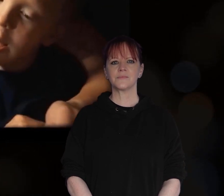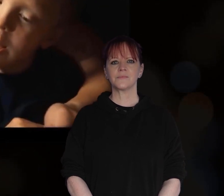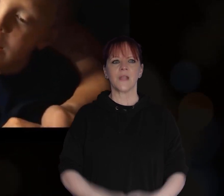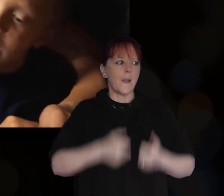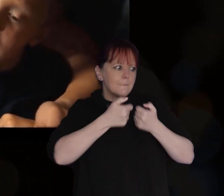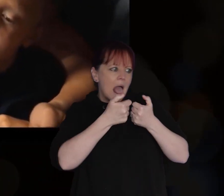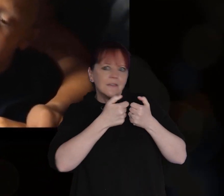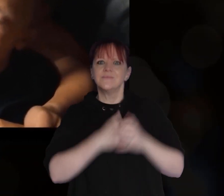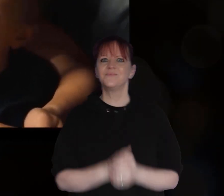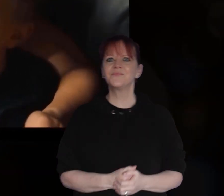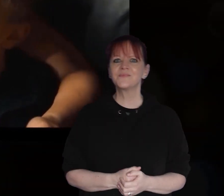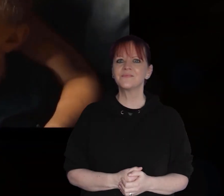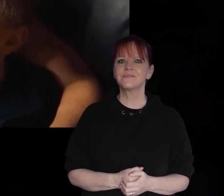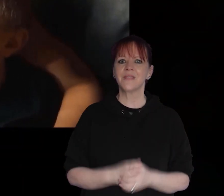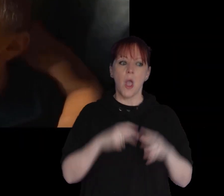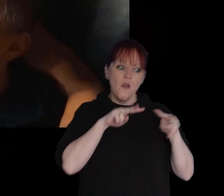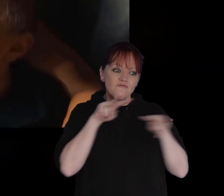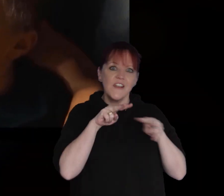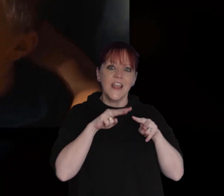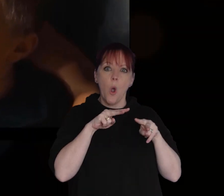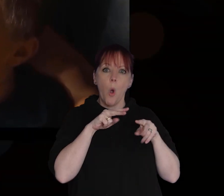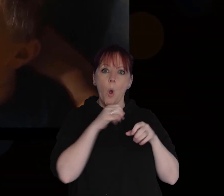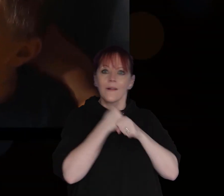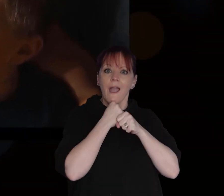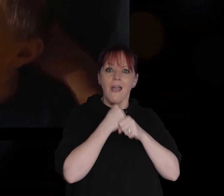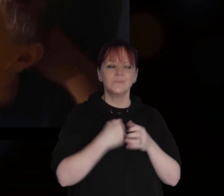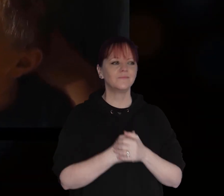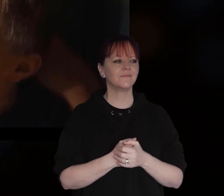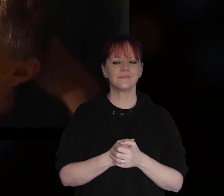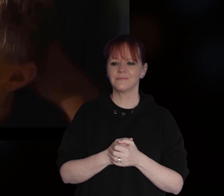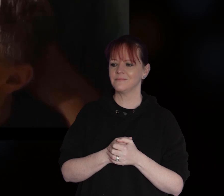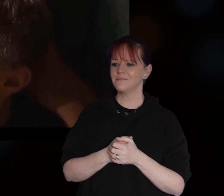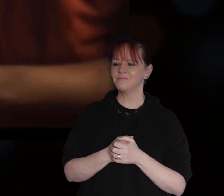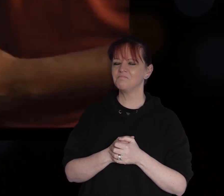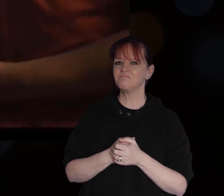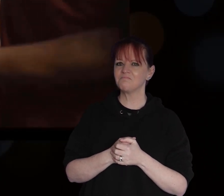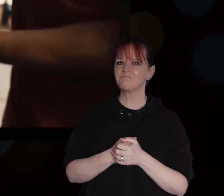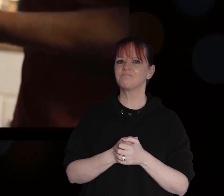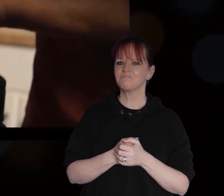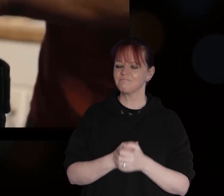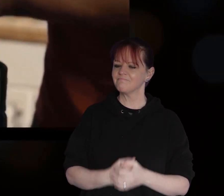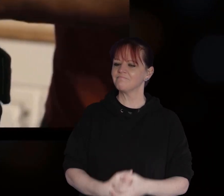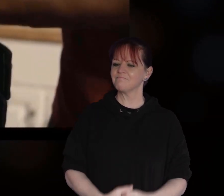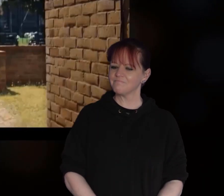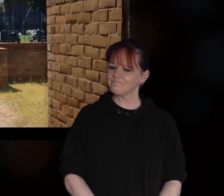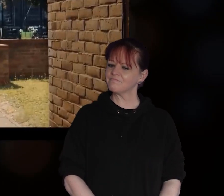Playing video games. Good job. UPBEAT MUSIC